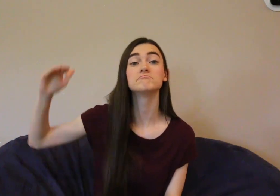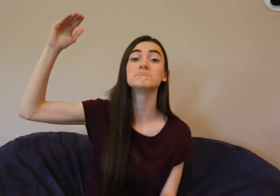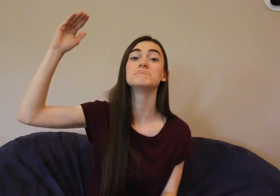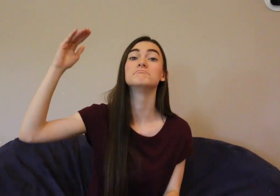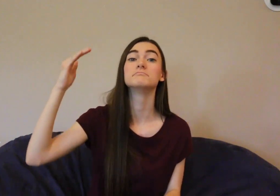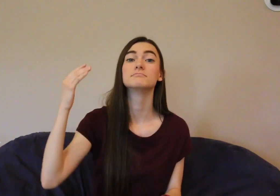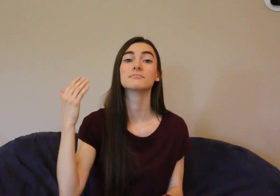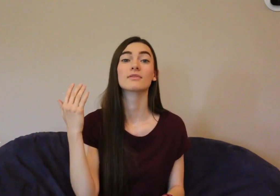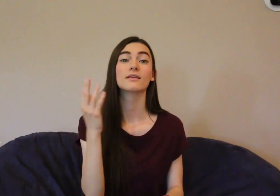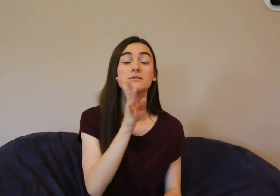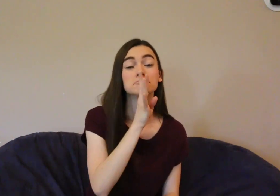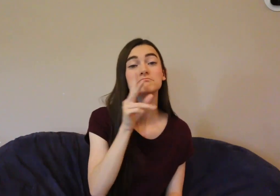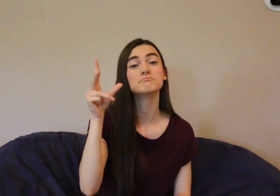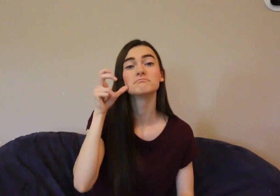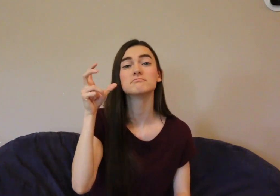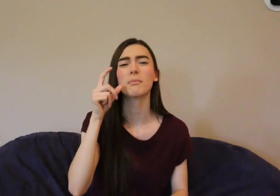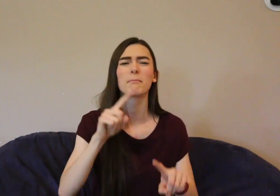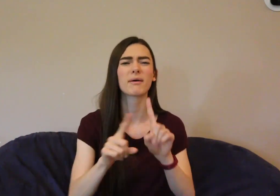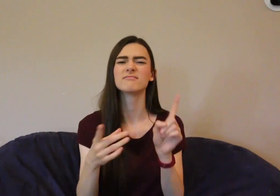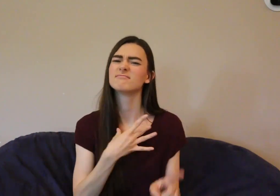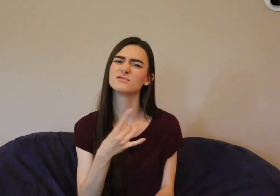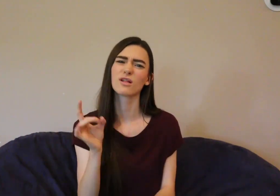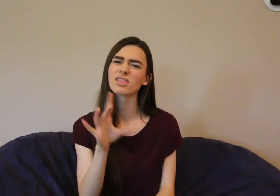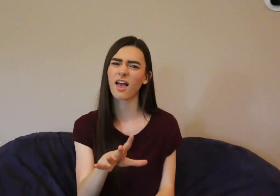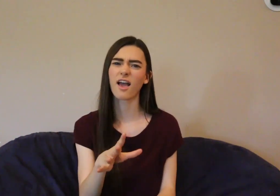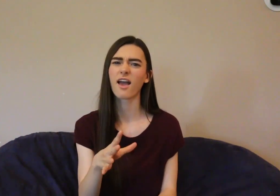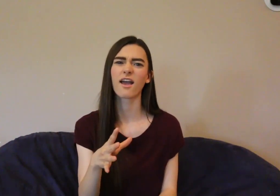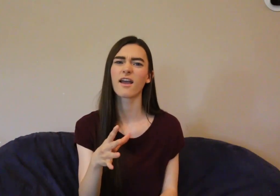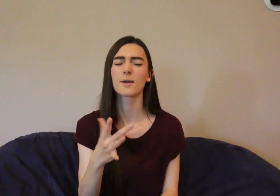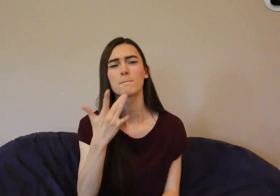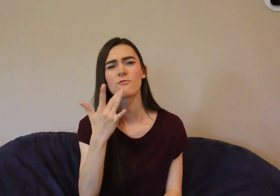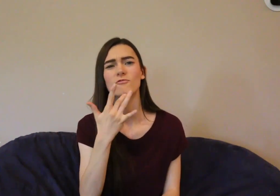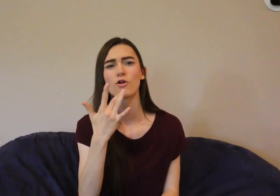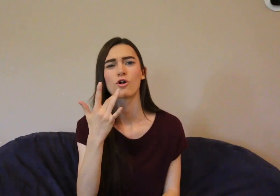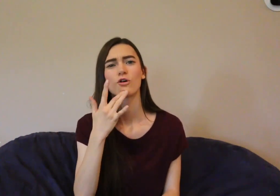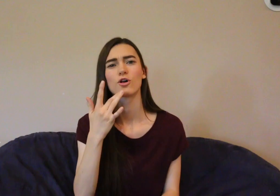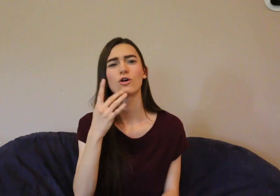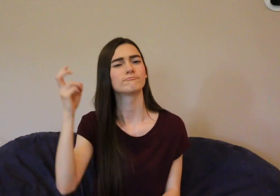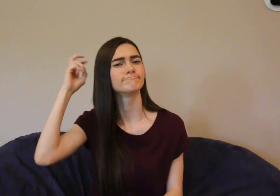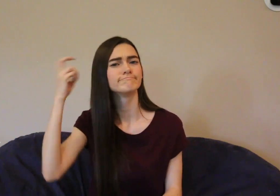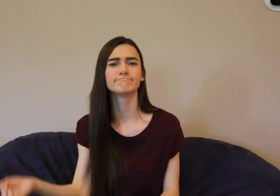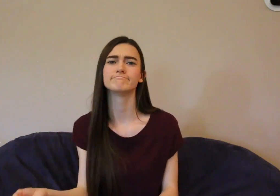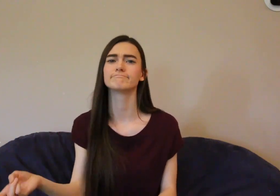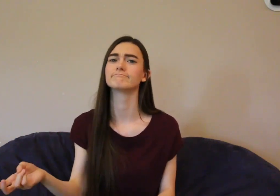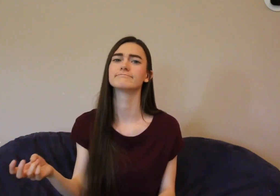But if she grows up but she doesn't like speaking and hearing and she prefers